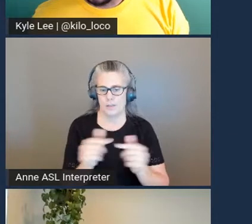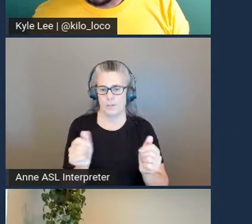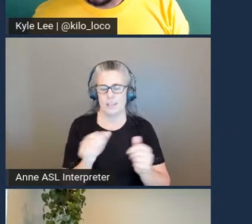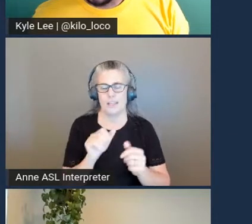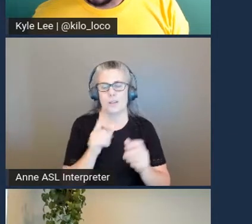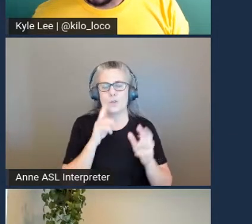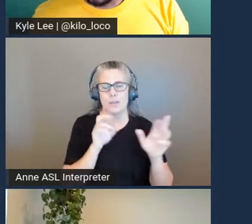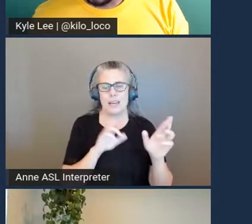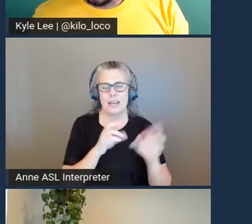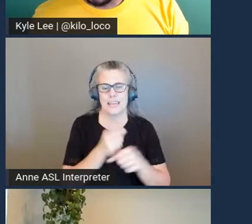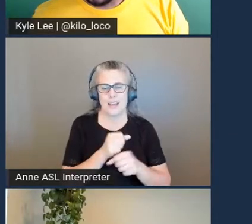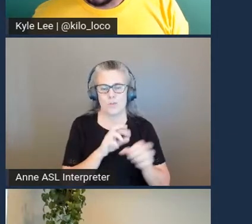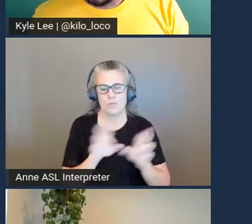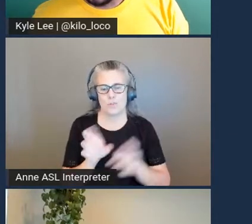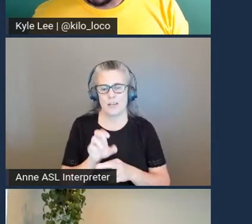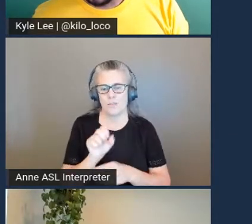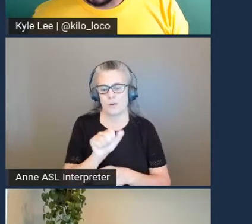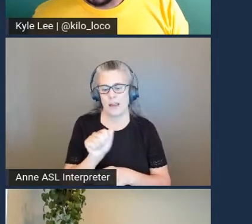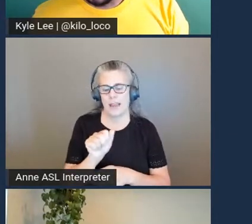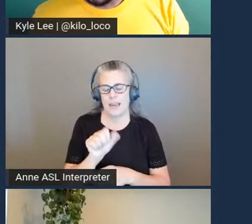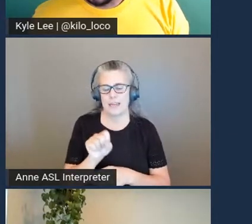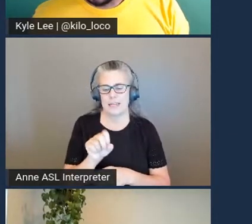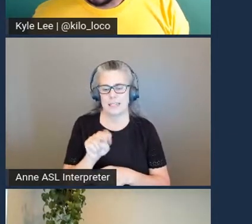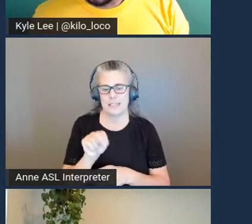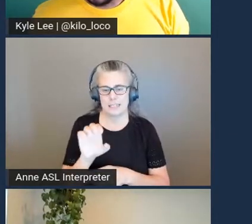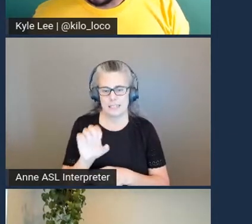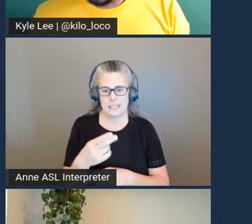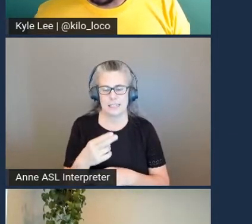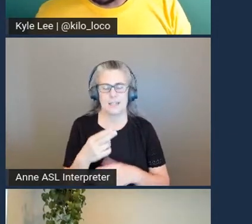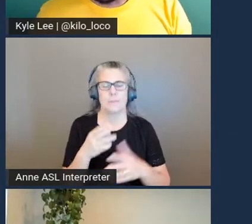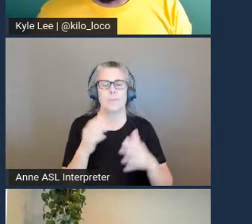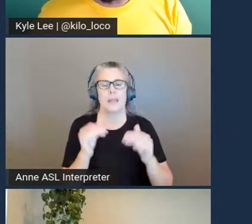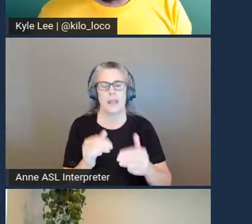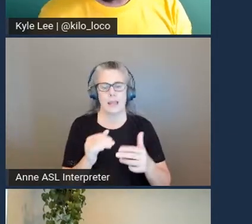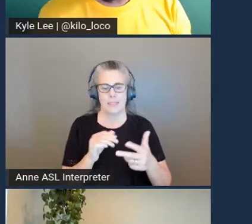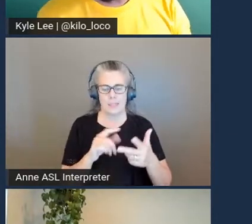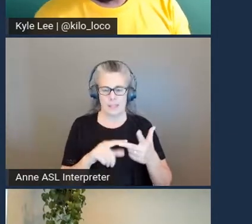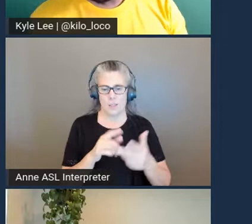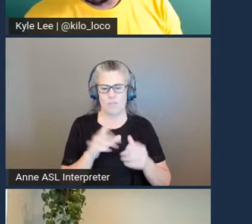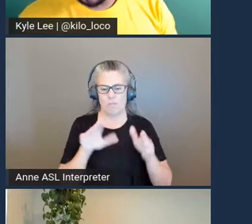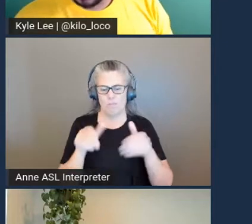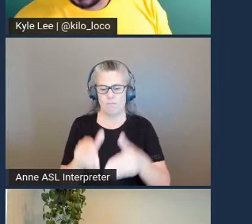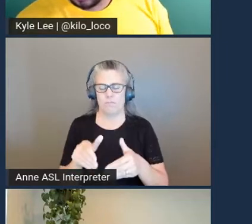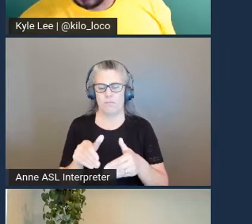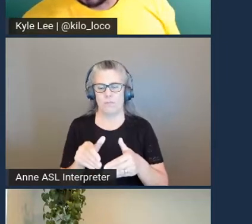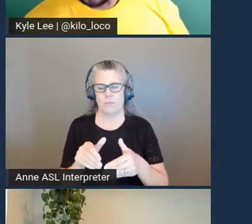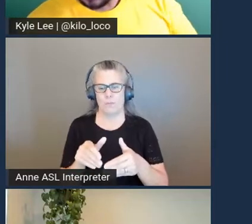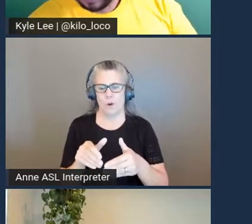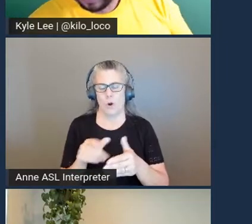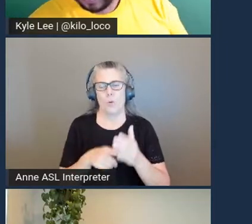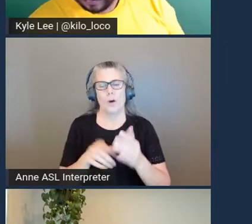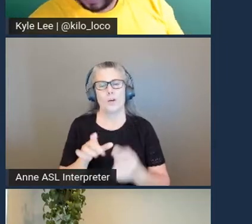And the part that we're gonna spend most of the time. And it's actually like, what are the special configuration